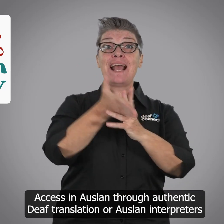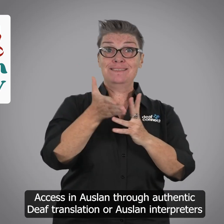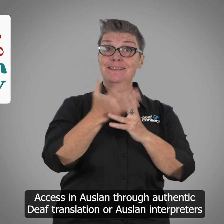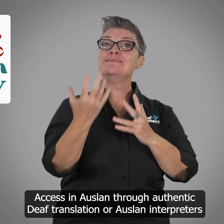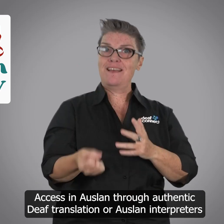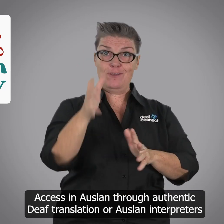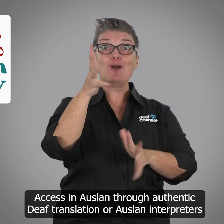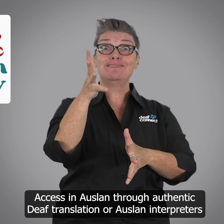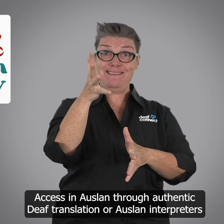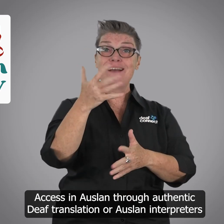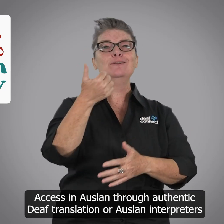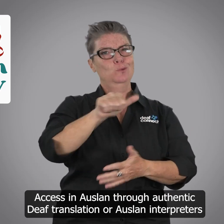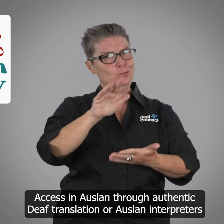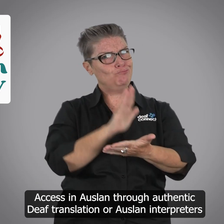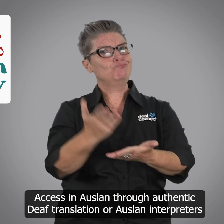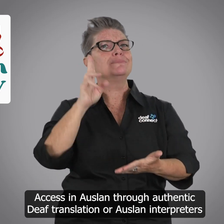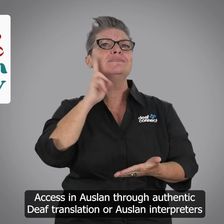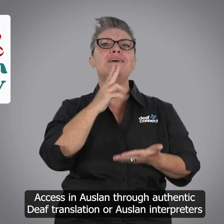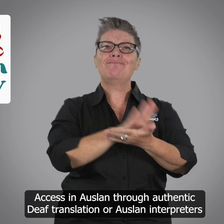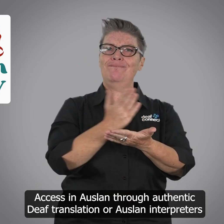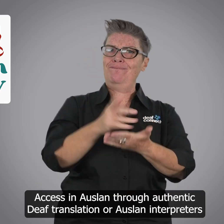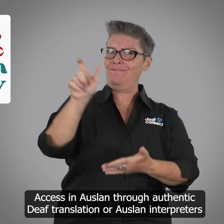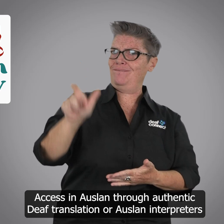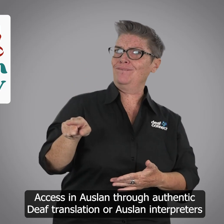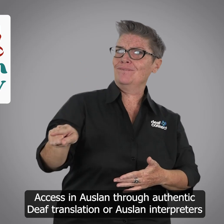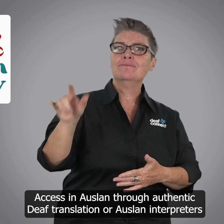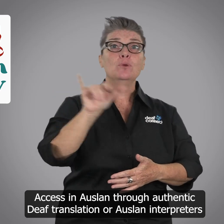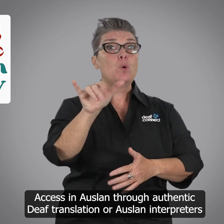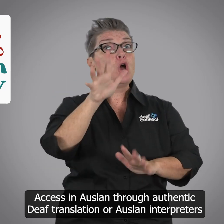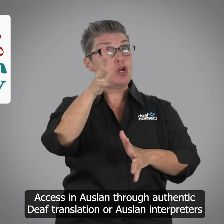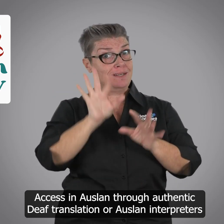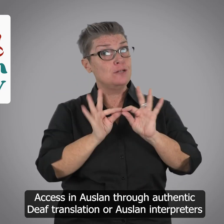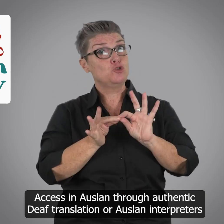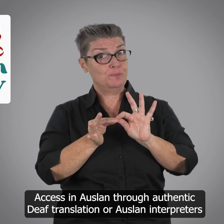Access in Auslan through authentic Deaf translation or Auslan interpreters